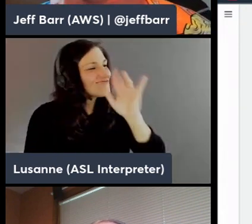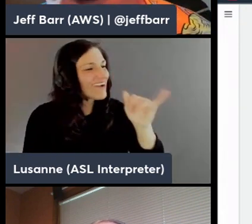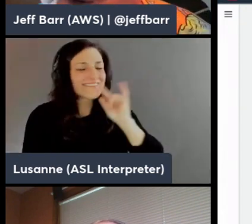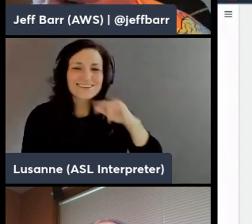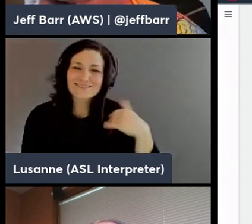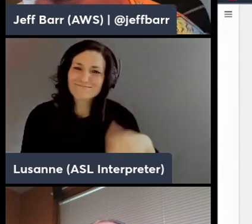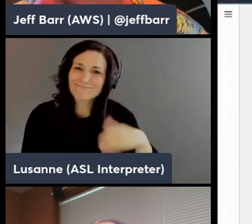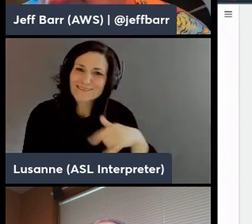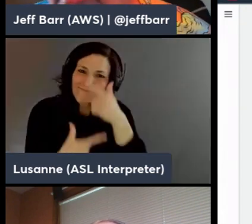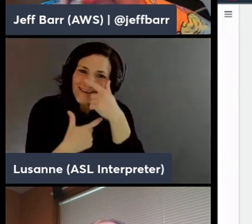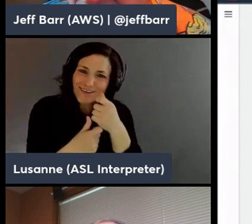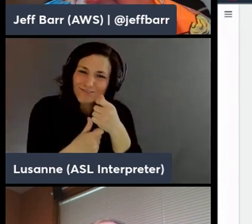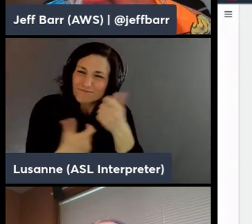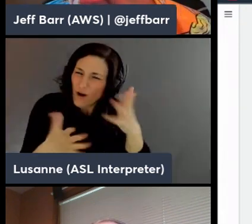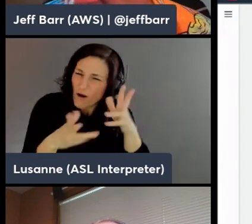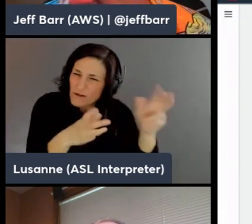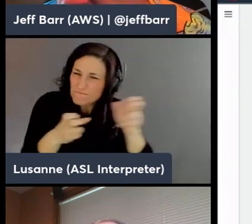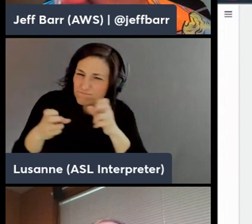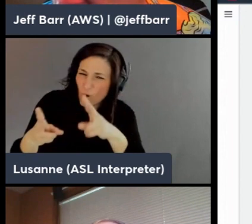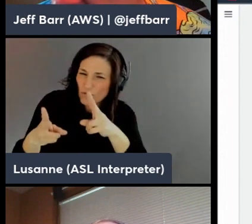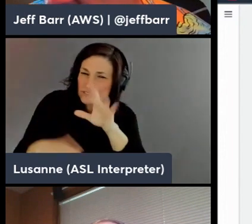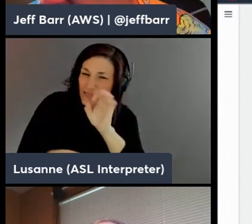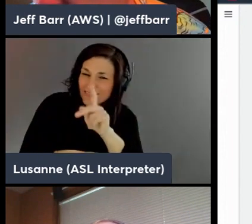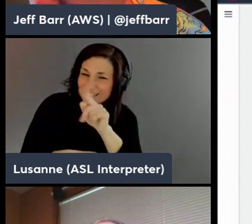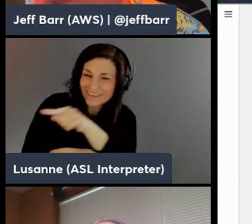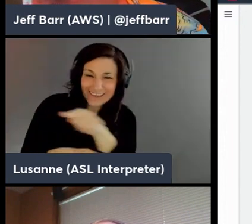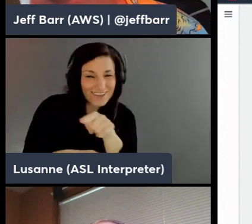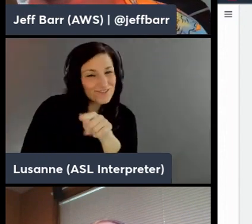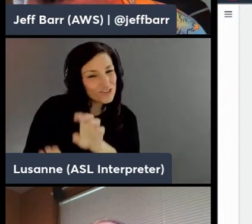Did we post a link in the chat for our customers or audience to learn more?